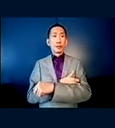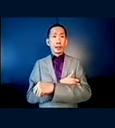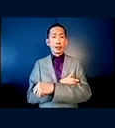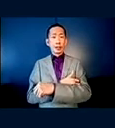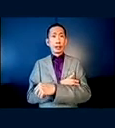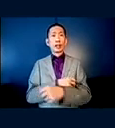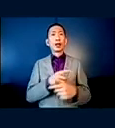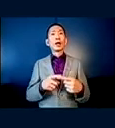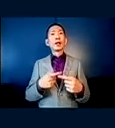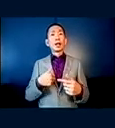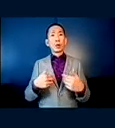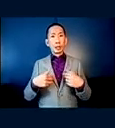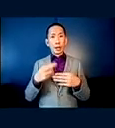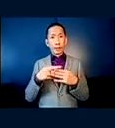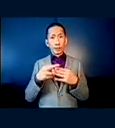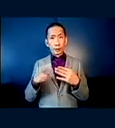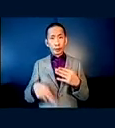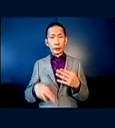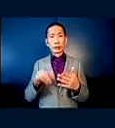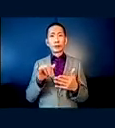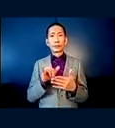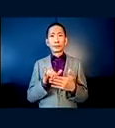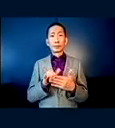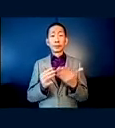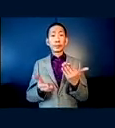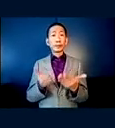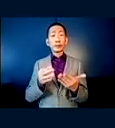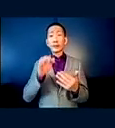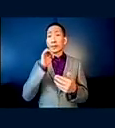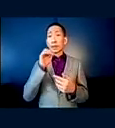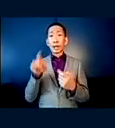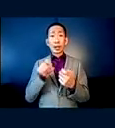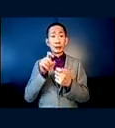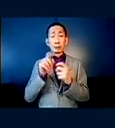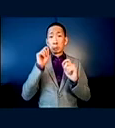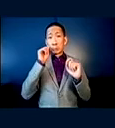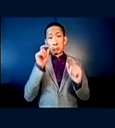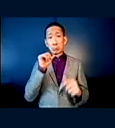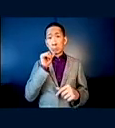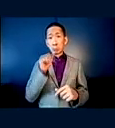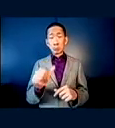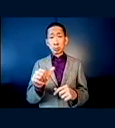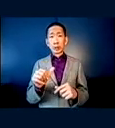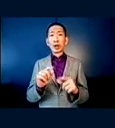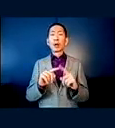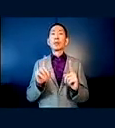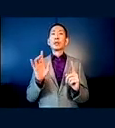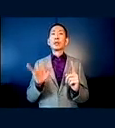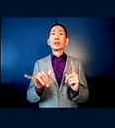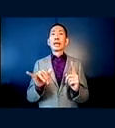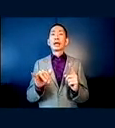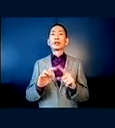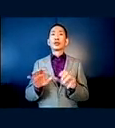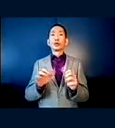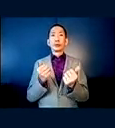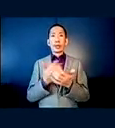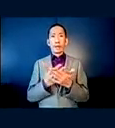BIGGEST INCREASE IN IMMUNIZATION? AND WE GET TO RESULTS THAT MAYBE IS NOT PARTICULARLY SURPRISING,